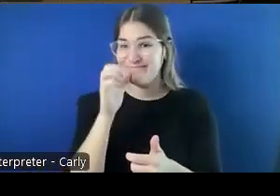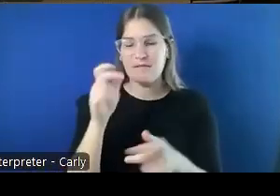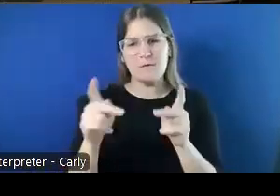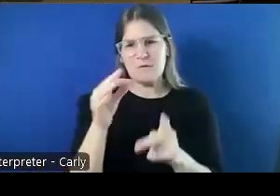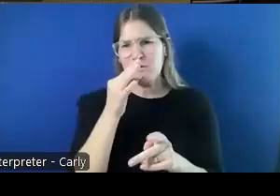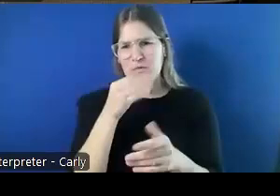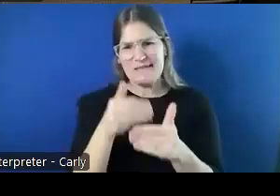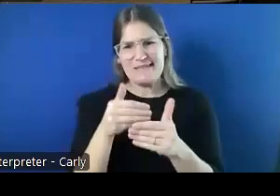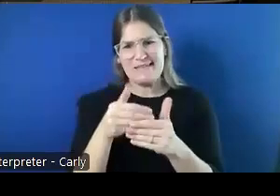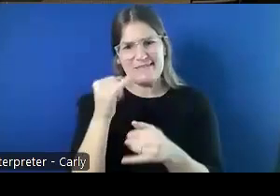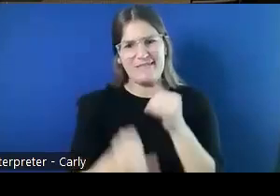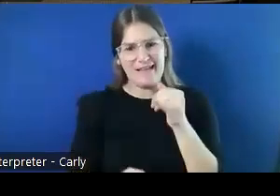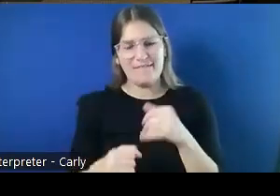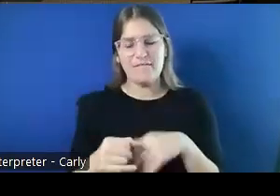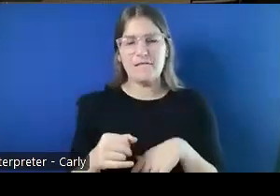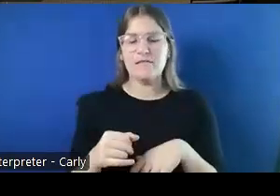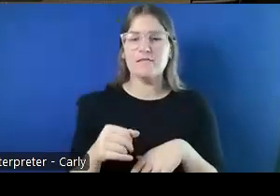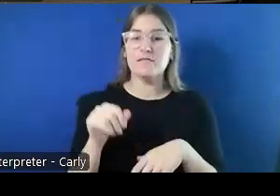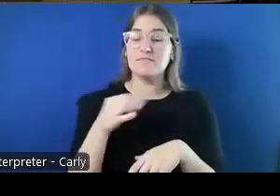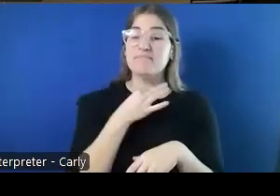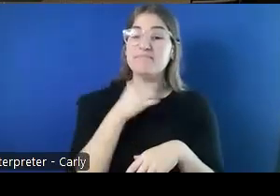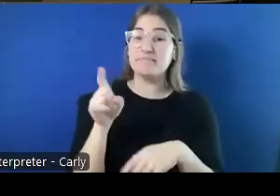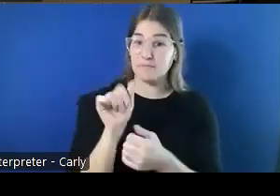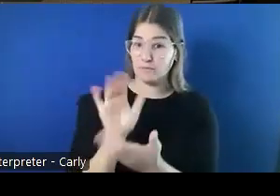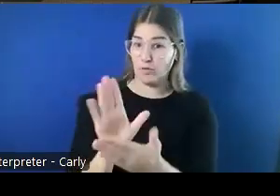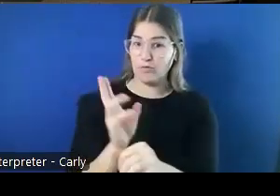wondering if this is this approach has been used in other cases let's say where you had